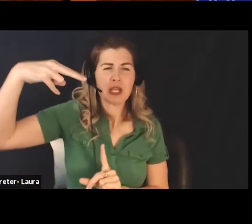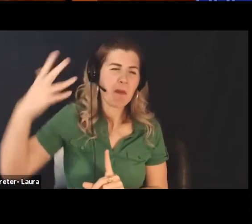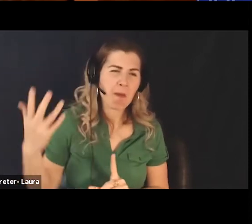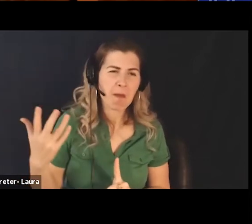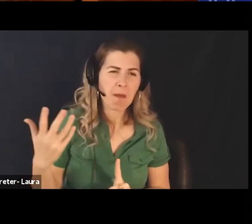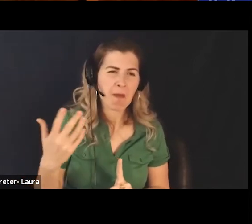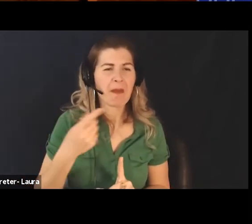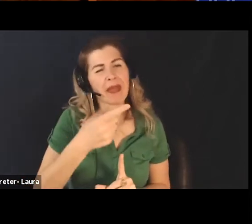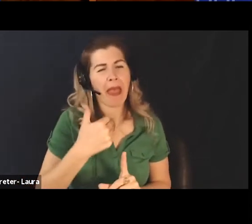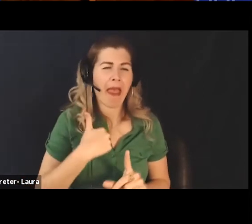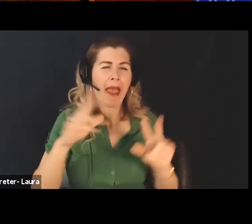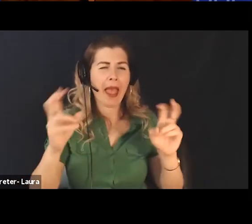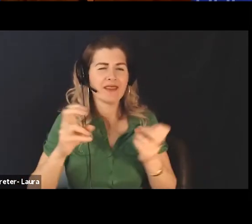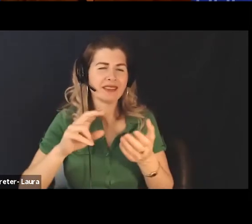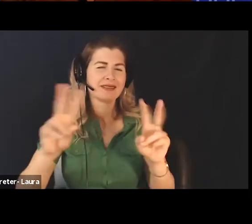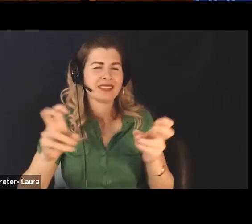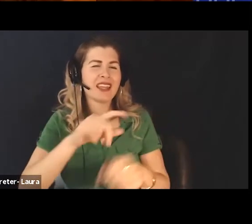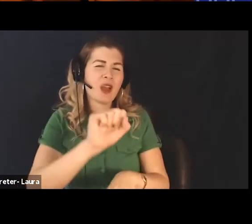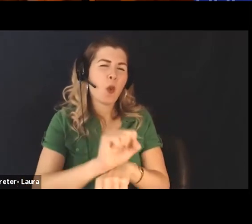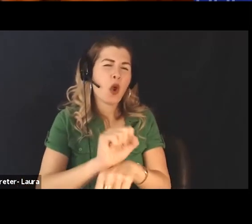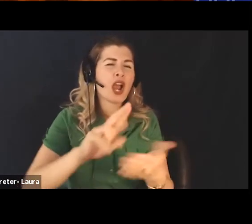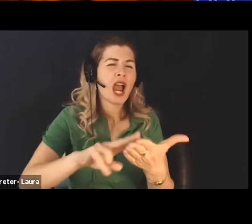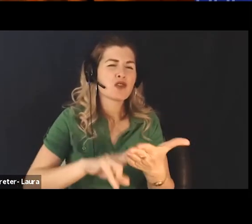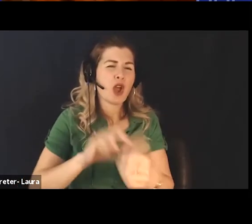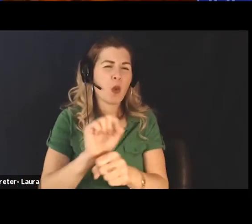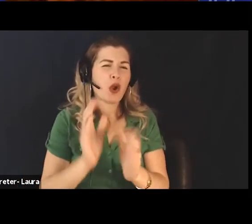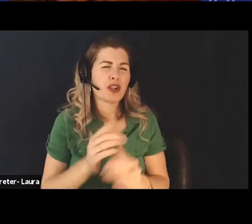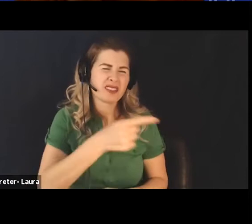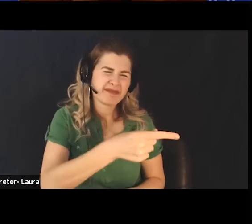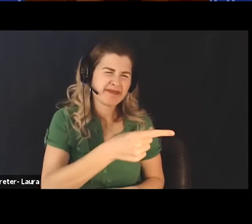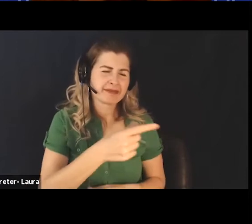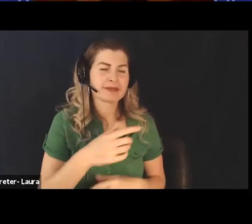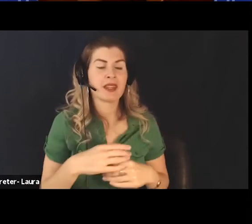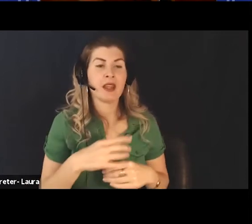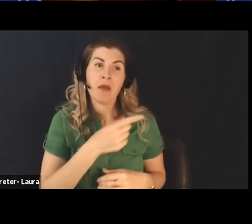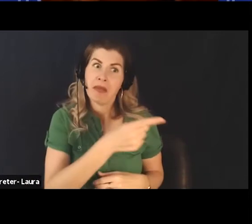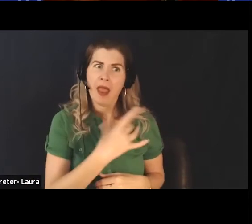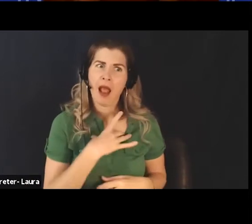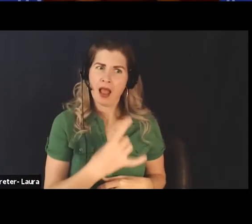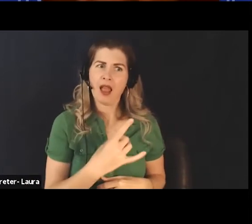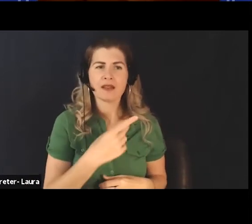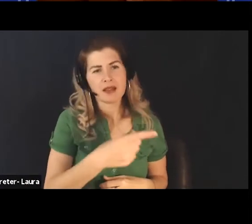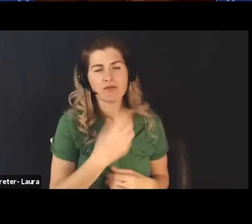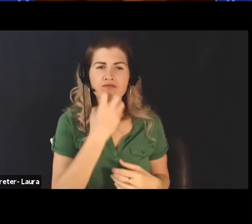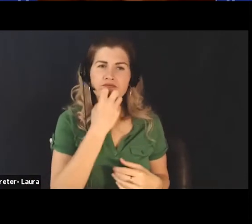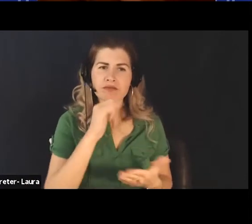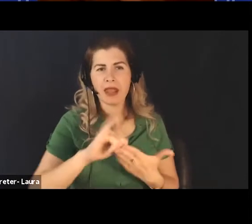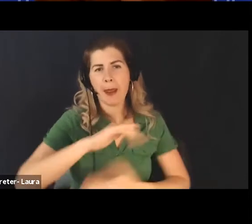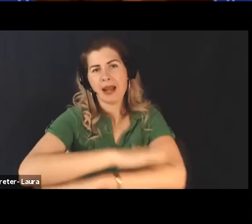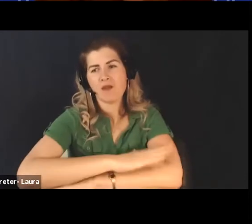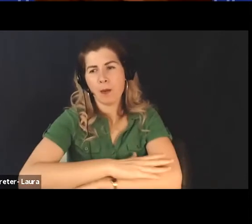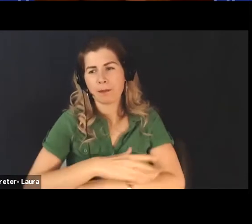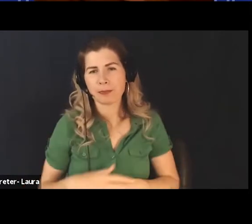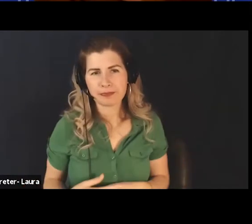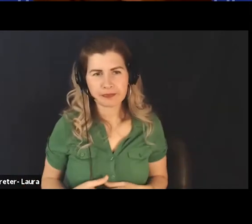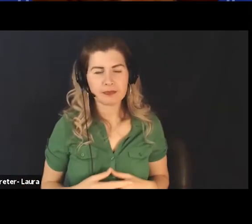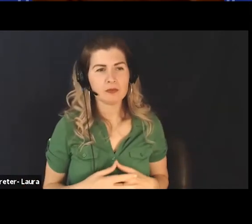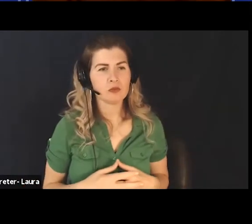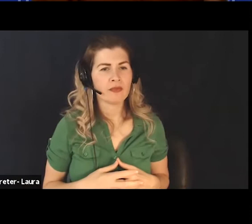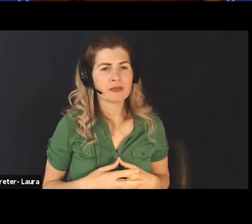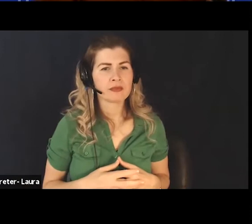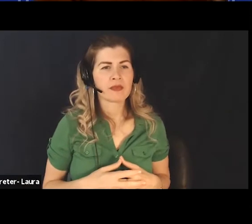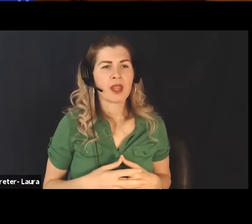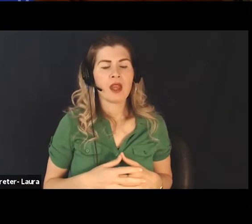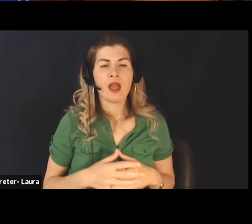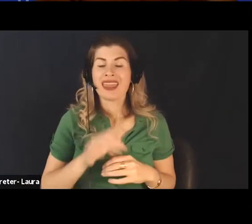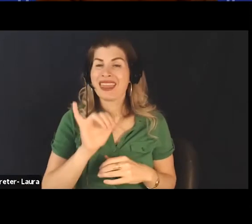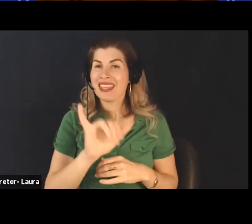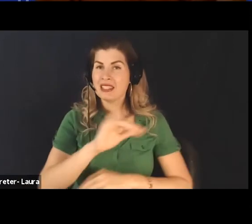they might have in some workplaces. And so there's, there are things that workers really value about this platform, the workers that I have met